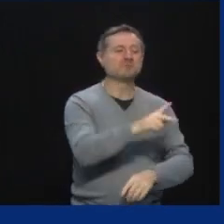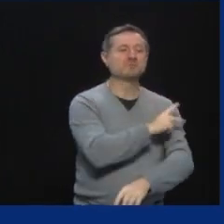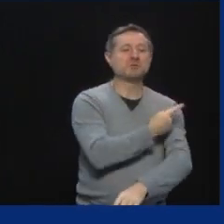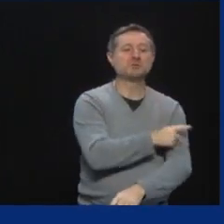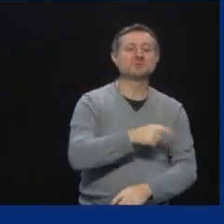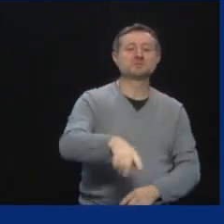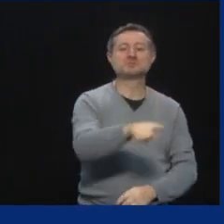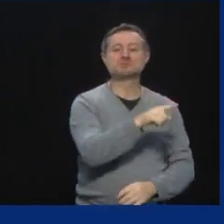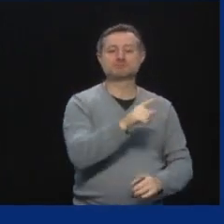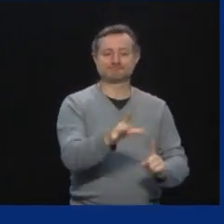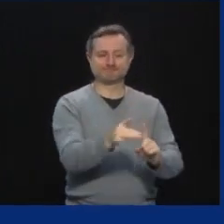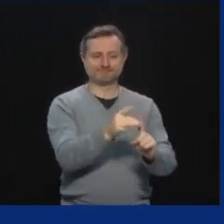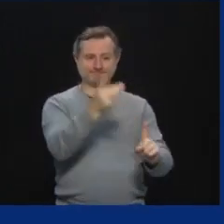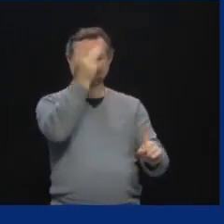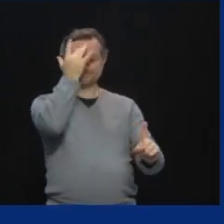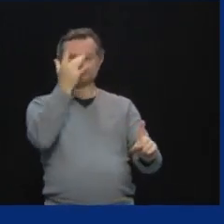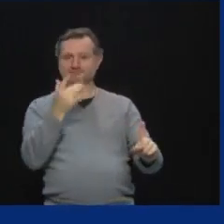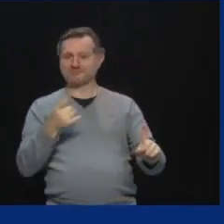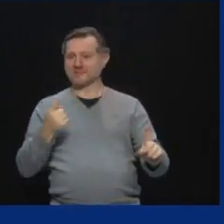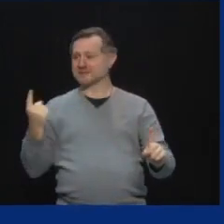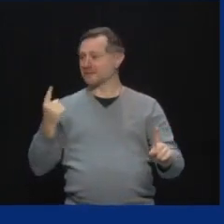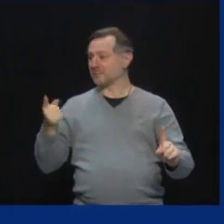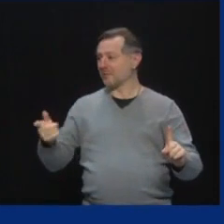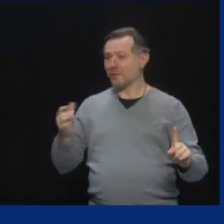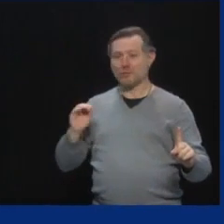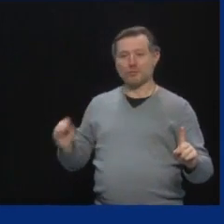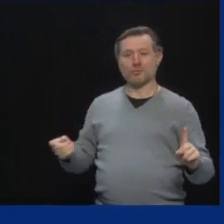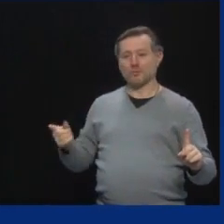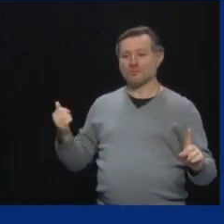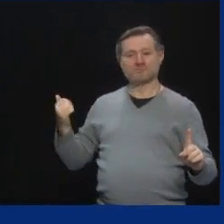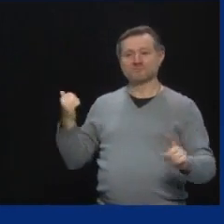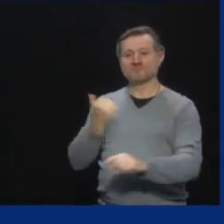someone's in a car accident, they present themselves to a hospital or an